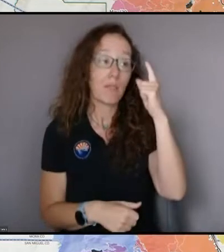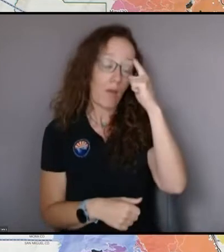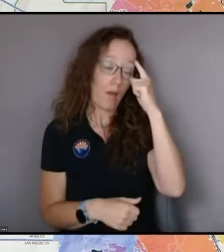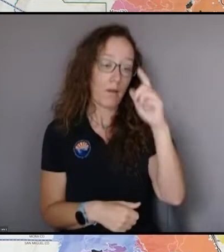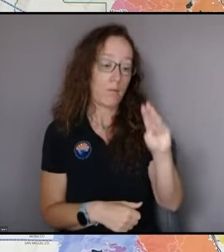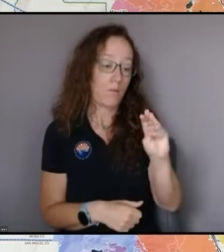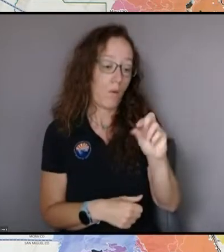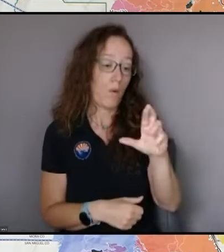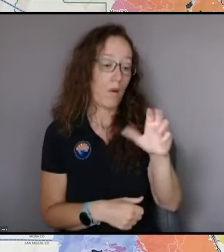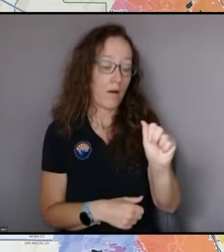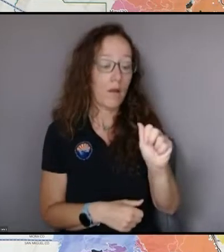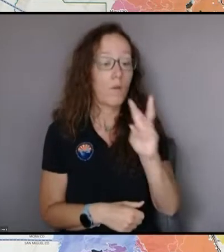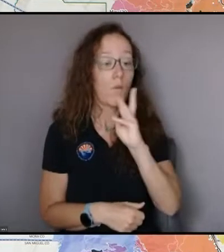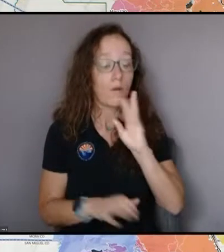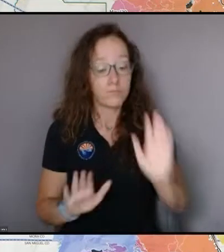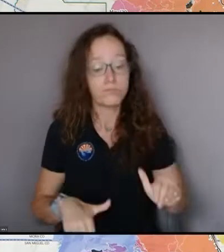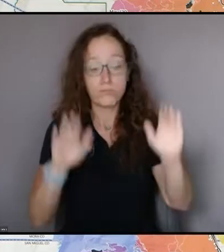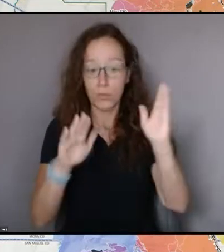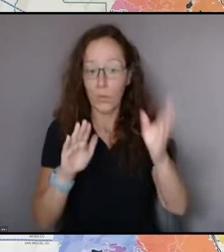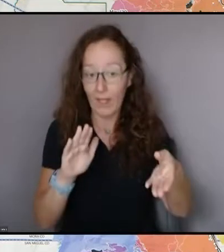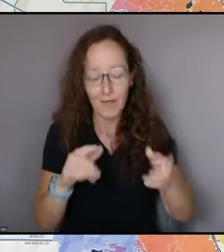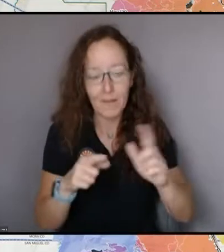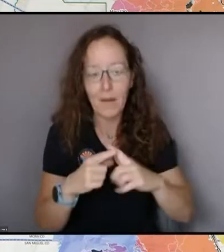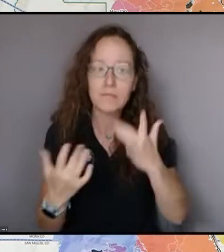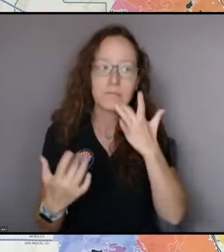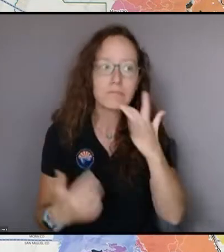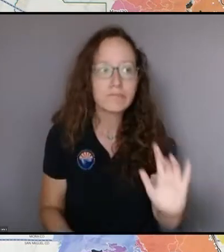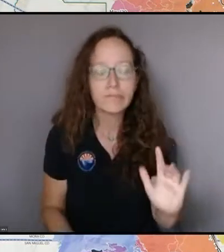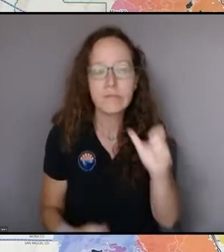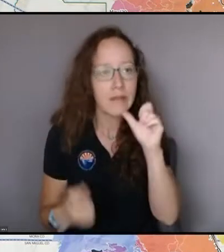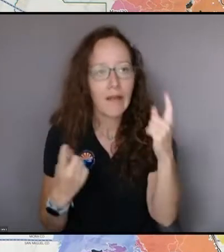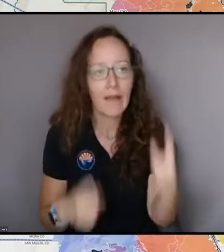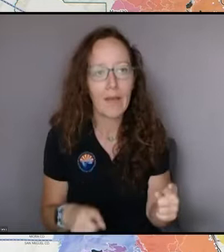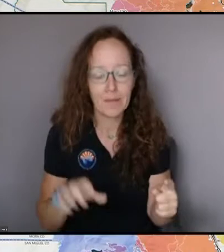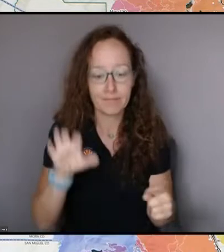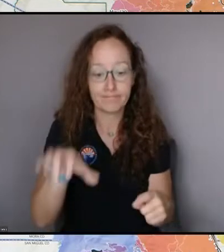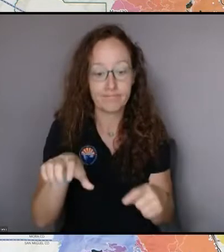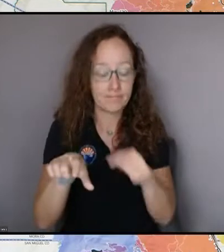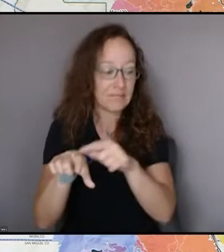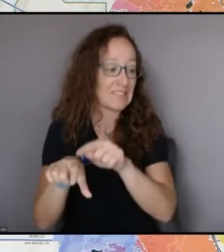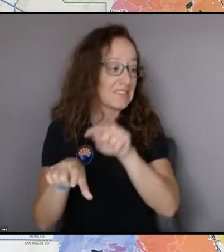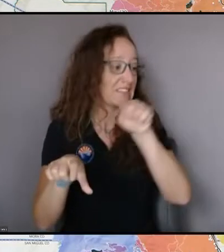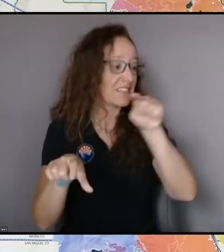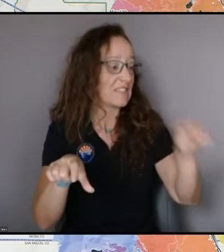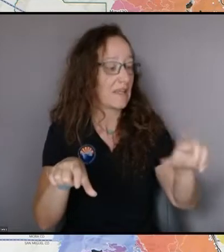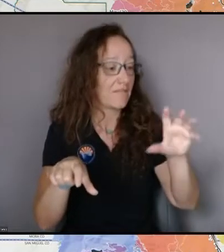wasn't. 50 miles to the east there was 2 inches of rain. So